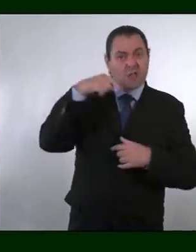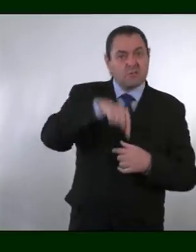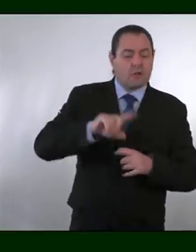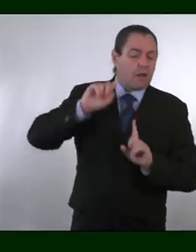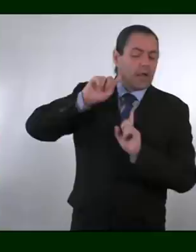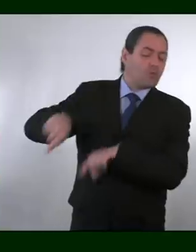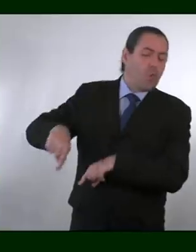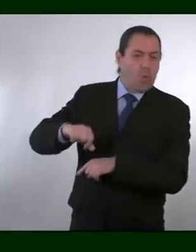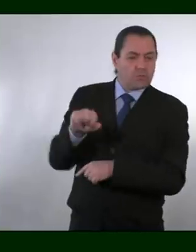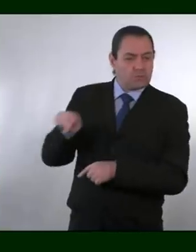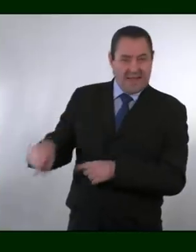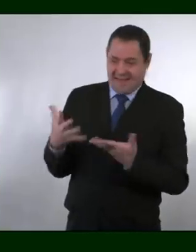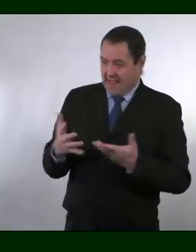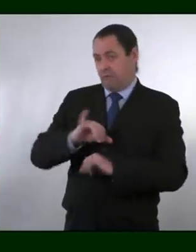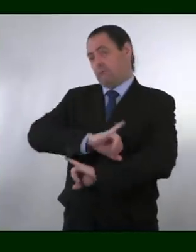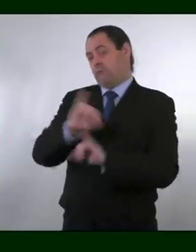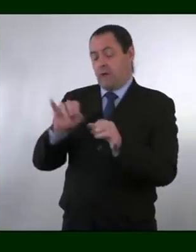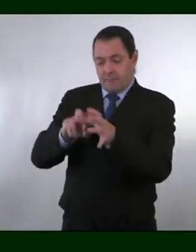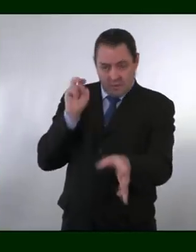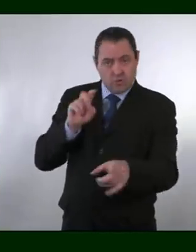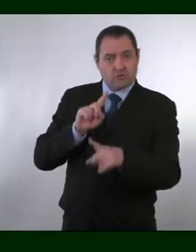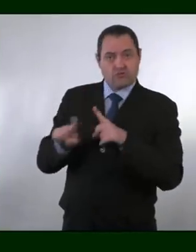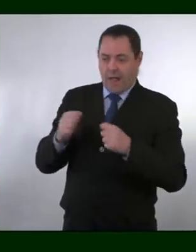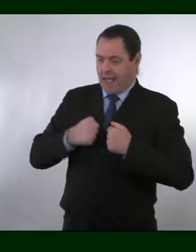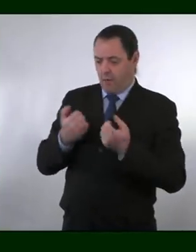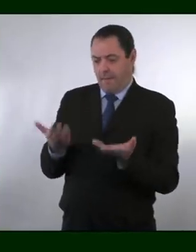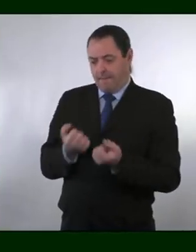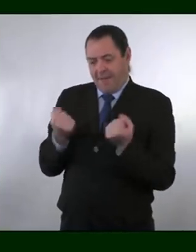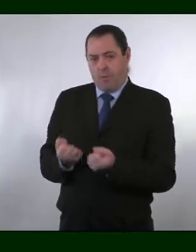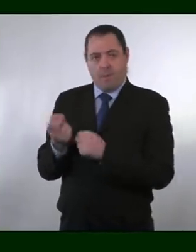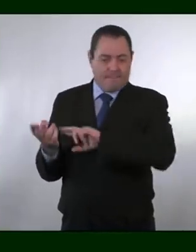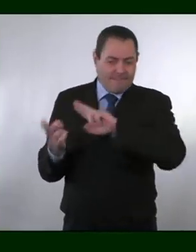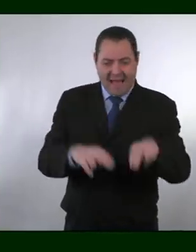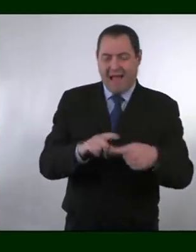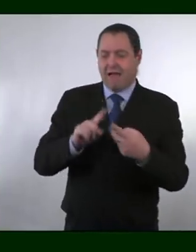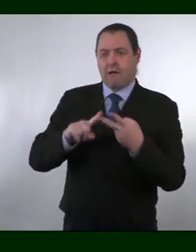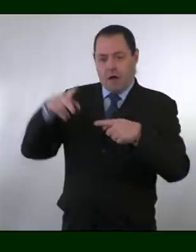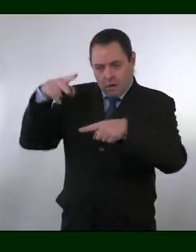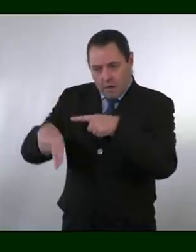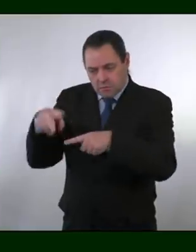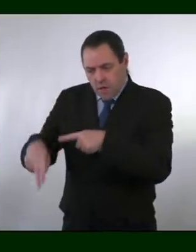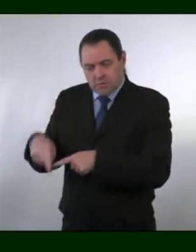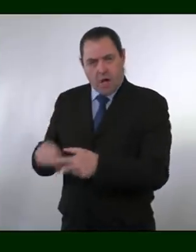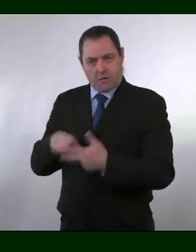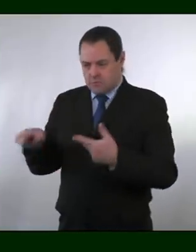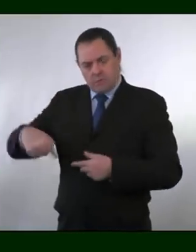Brexit, a power grab and another round of Tory cuts, all being imposed against our will by a Tory